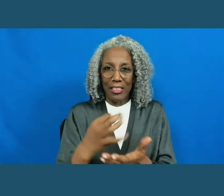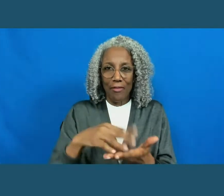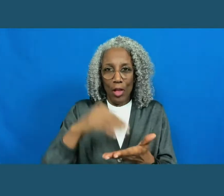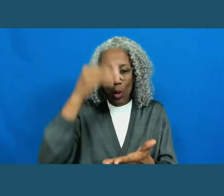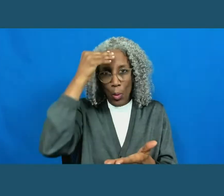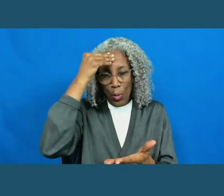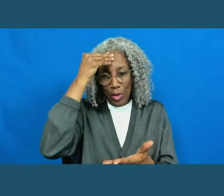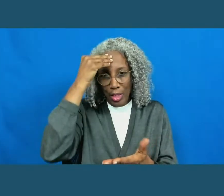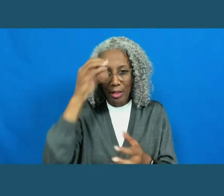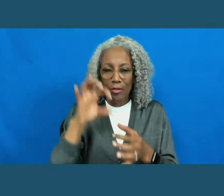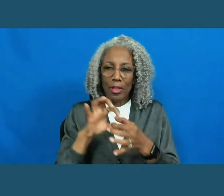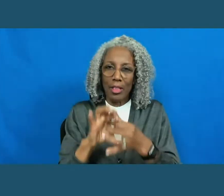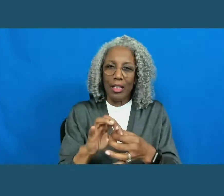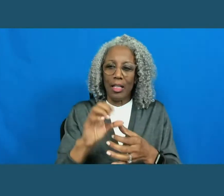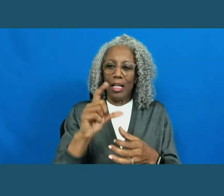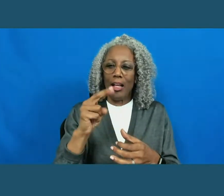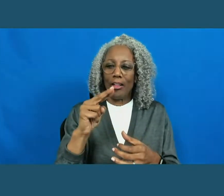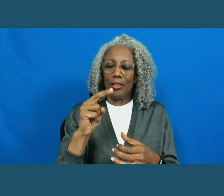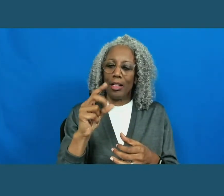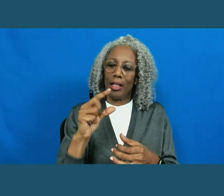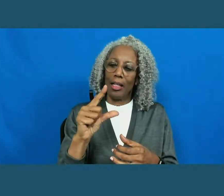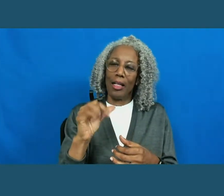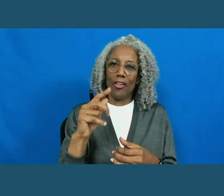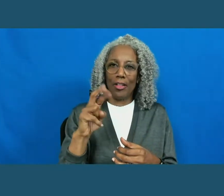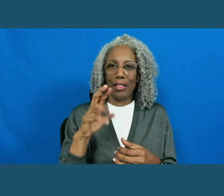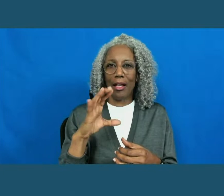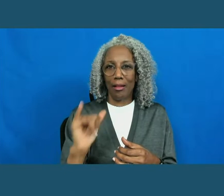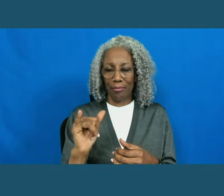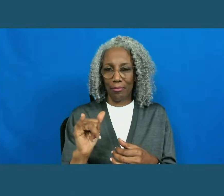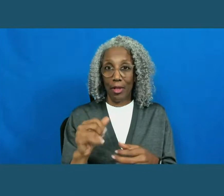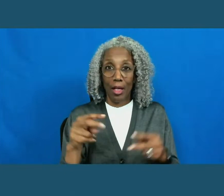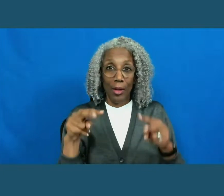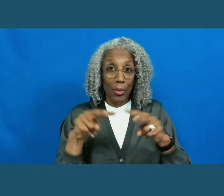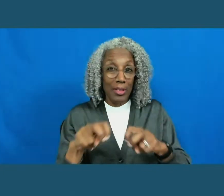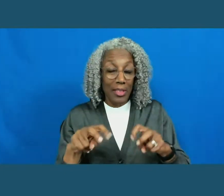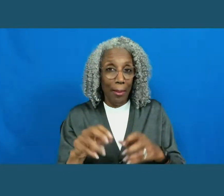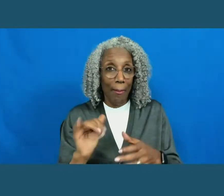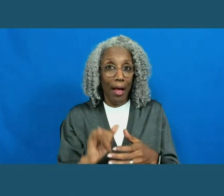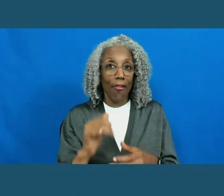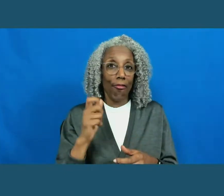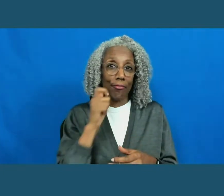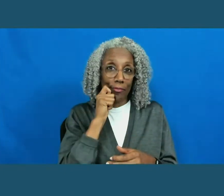data and evidence of learning in literacy specifically and we